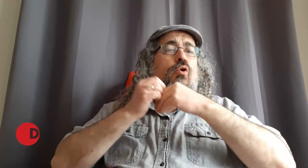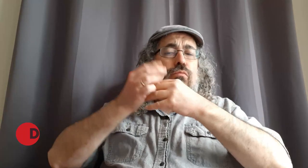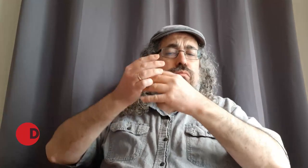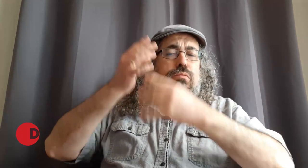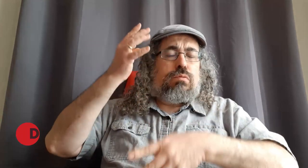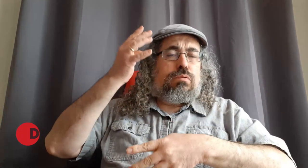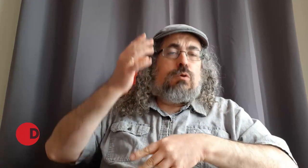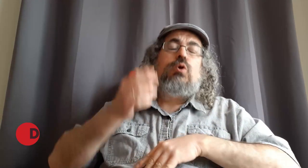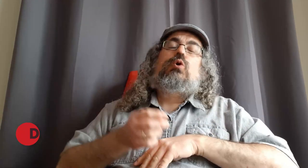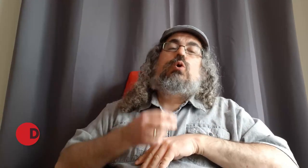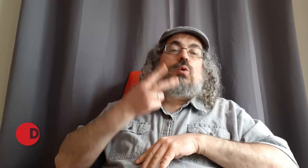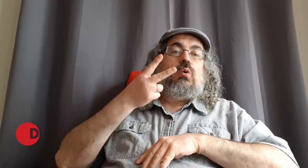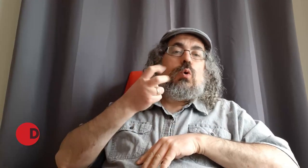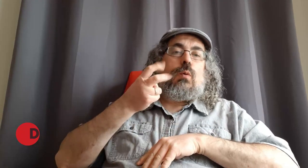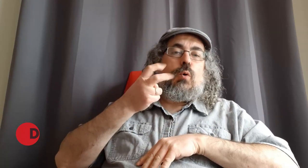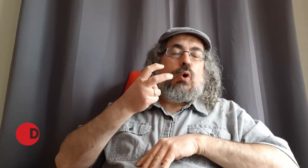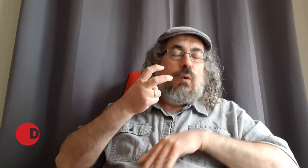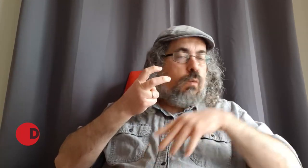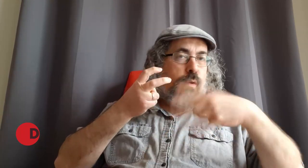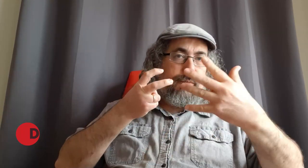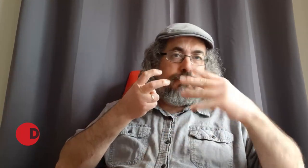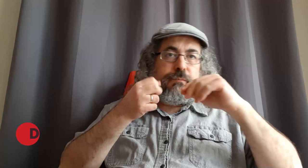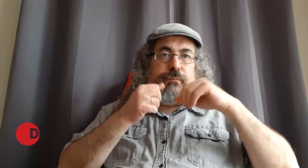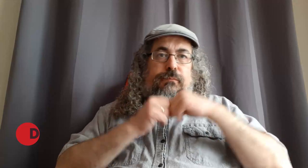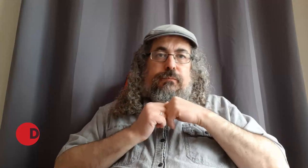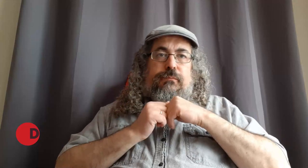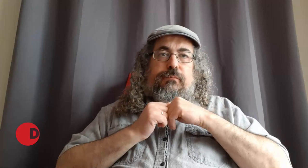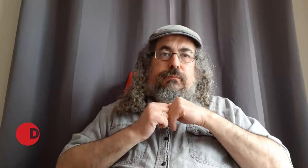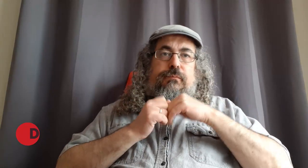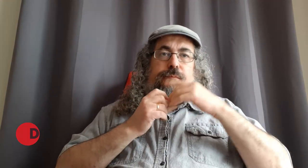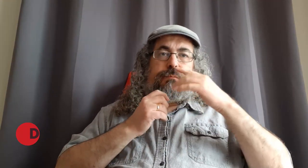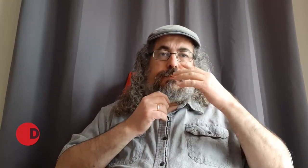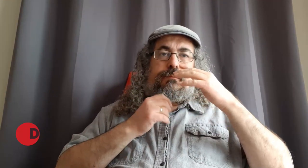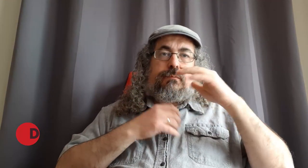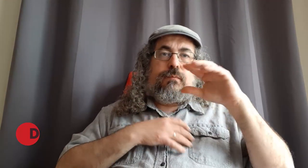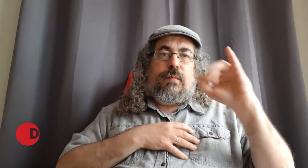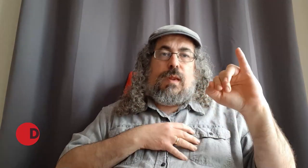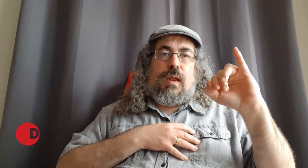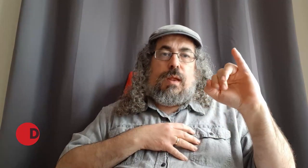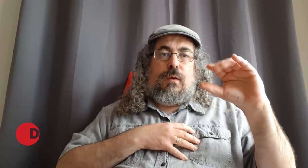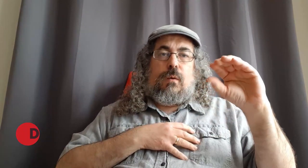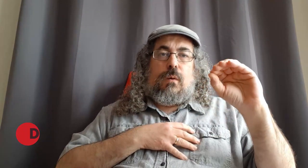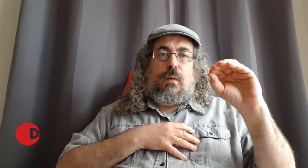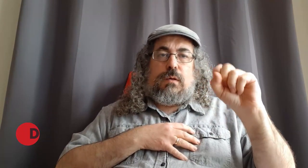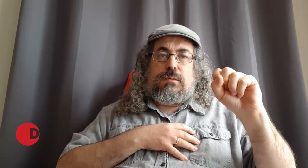There are more apps...